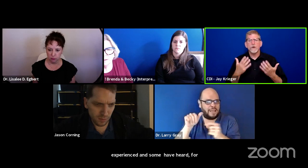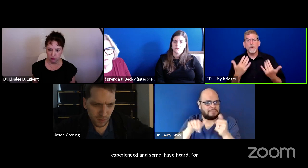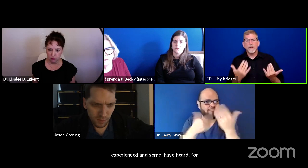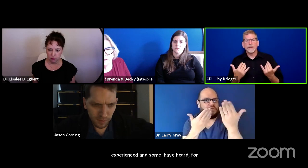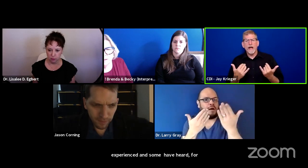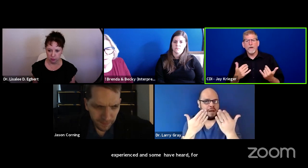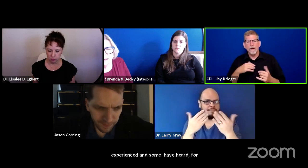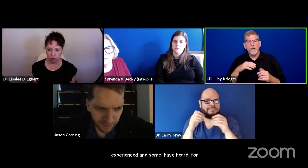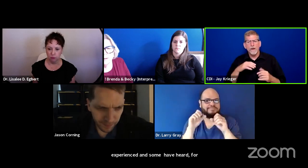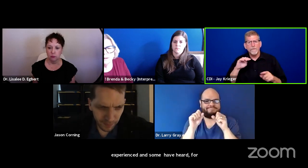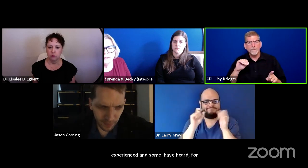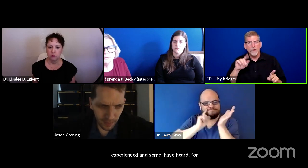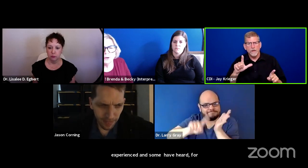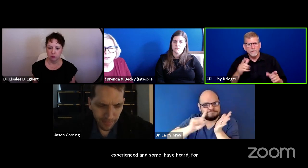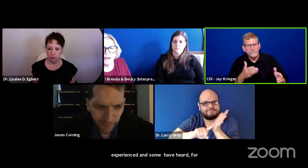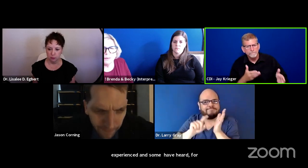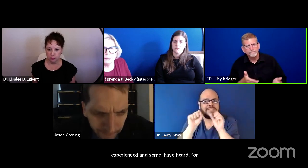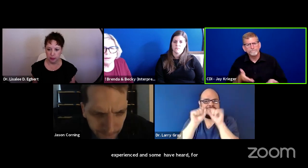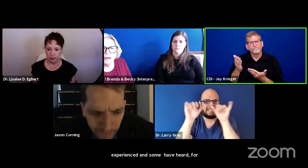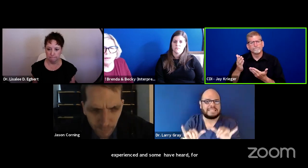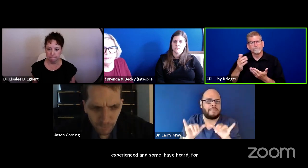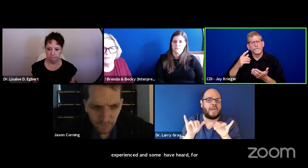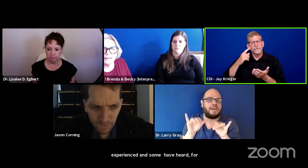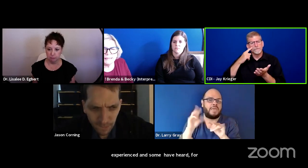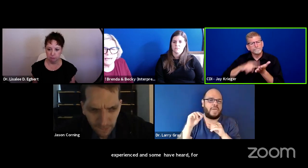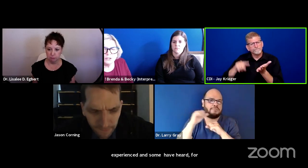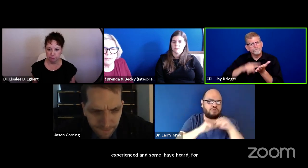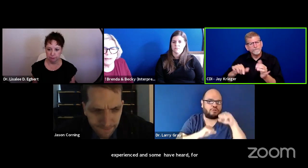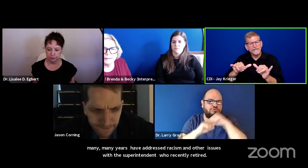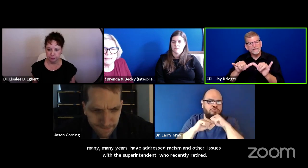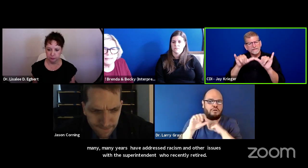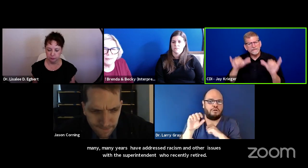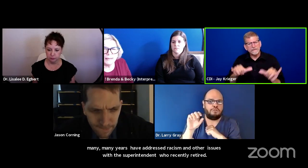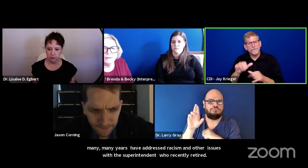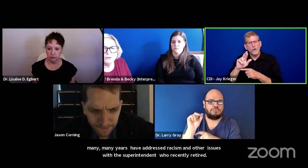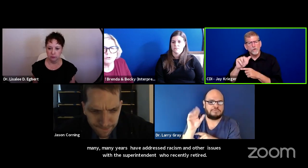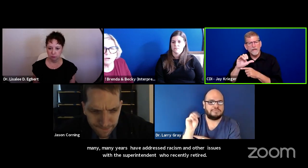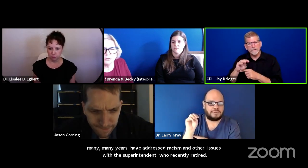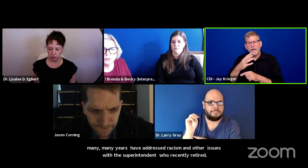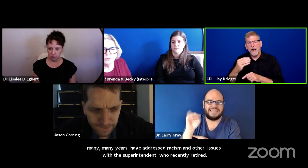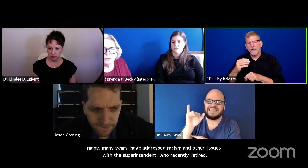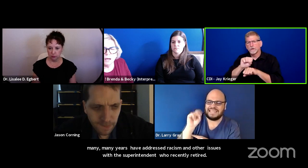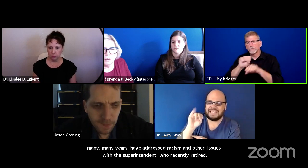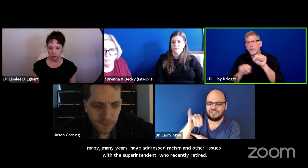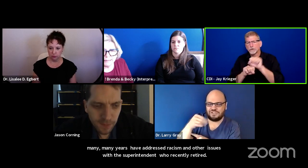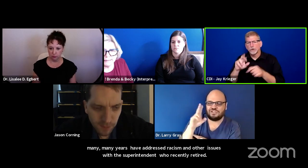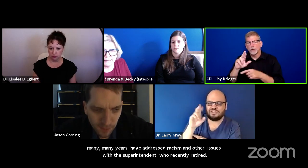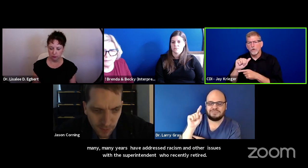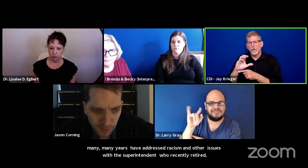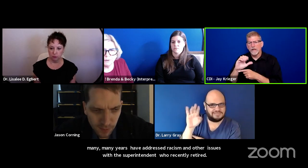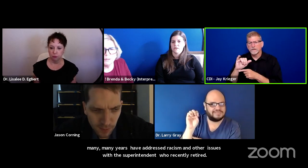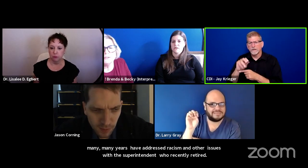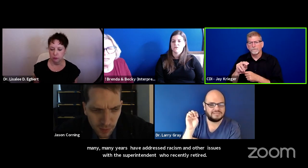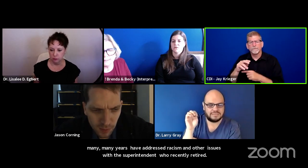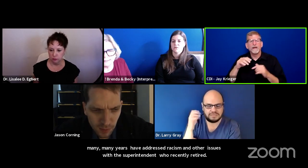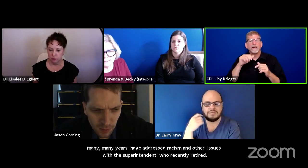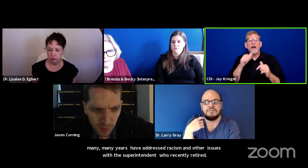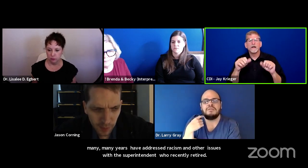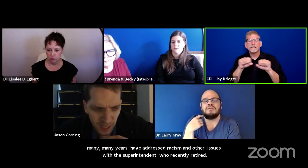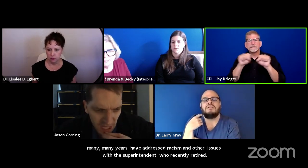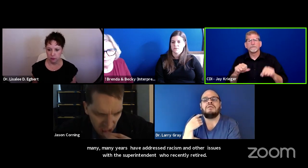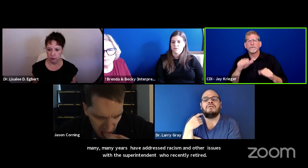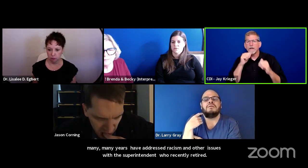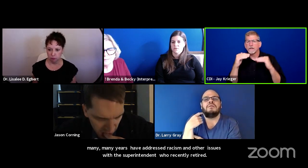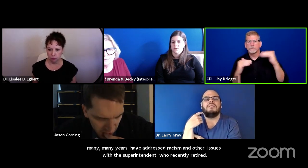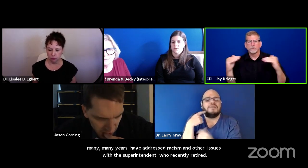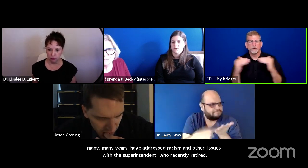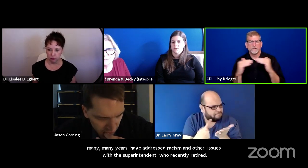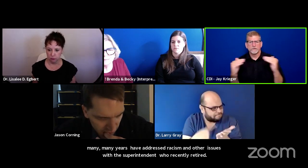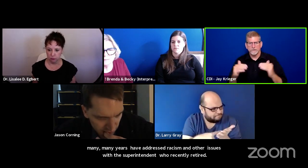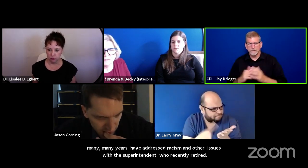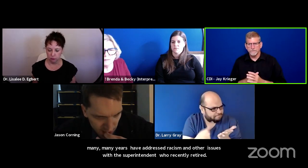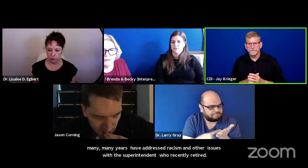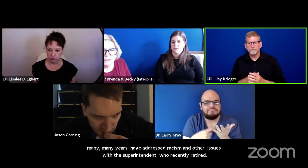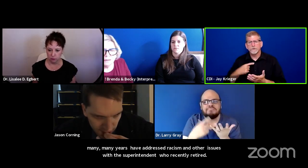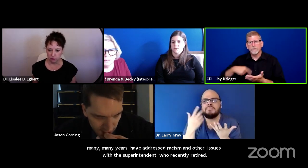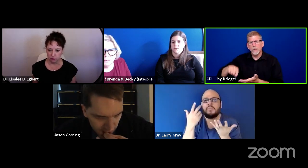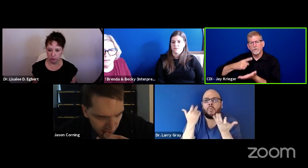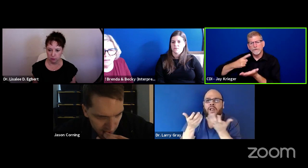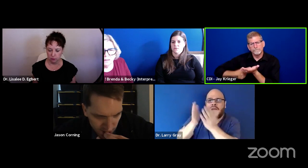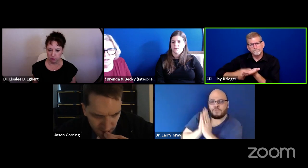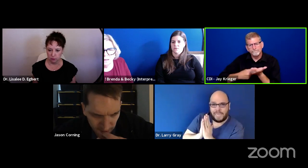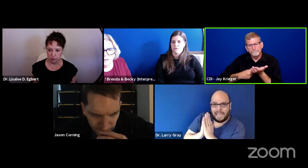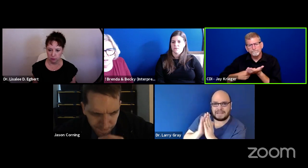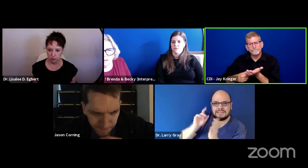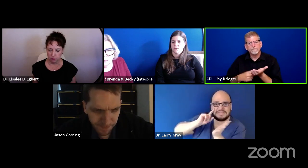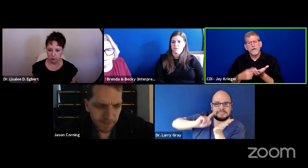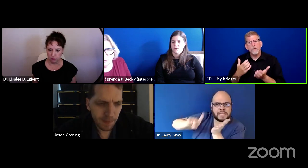Now, Mary Lynn brought up an investigation about systemic and structural racism or injustice.